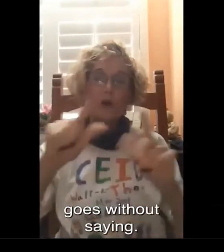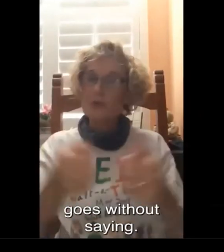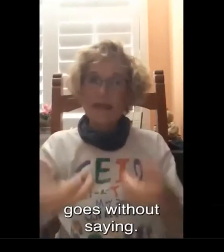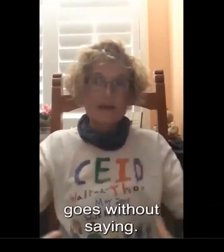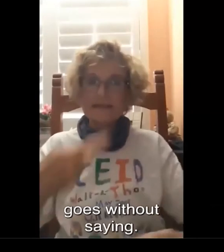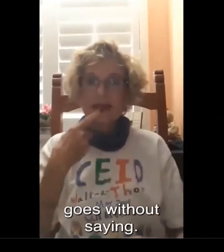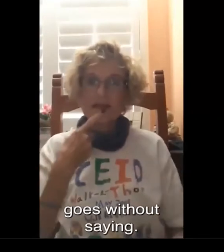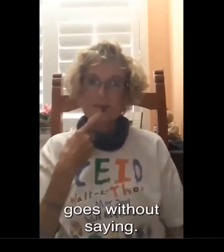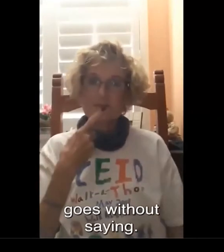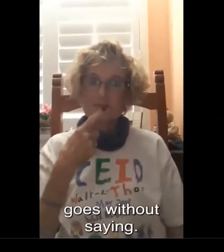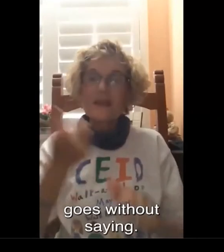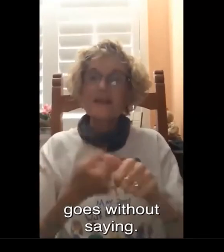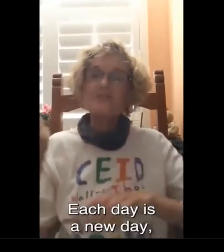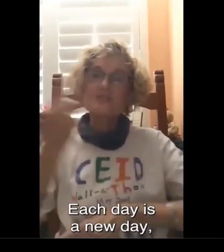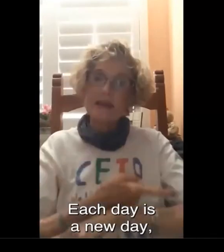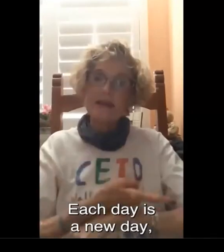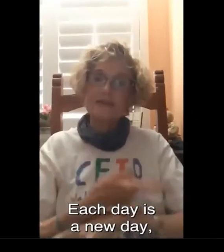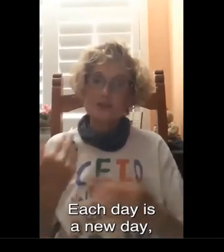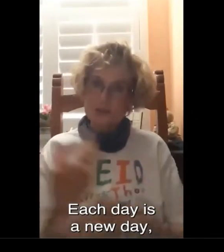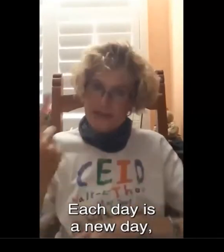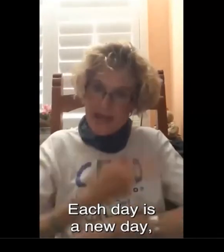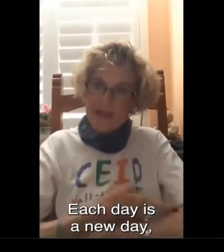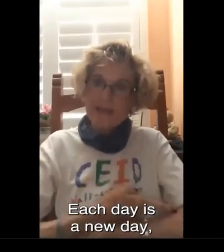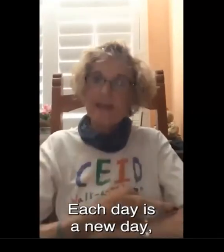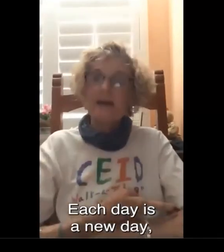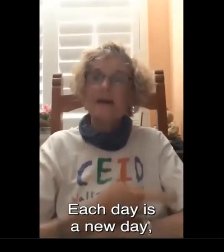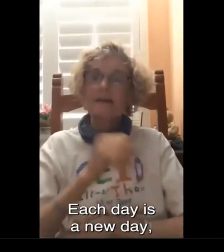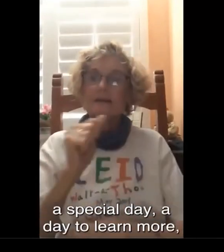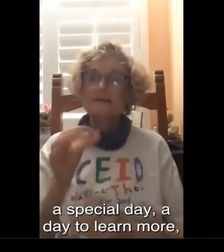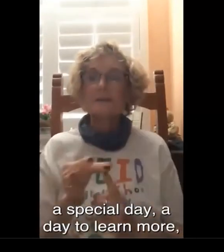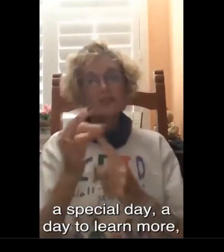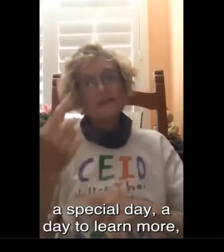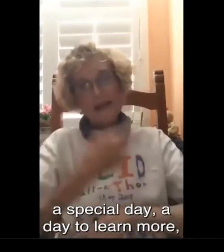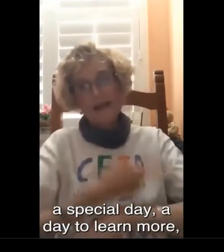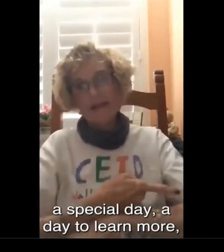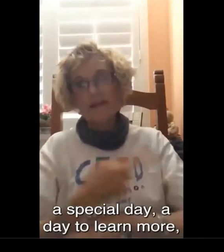goes without saying. Each day is a new day, a special day,